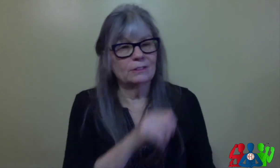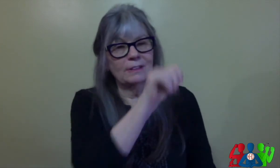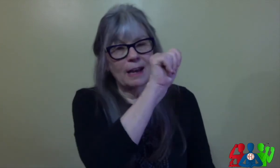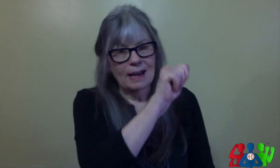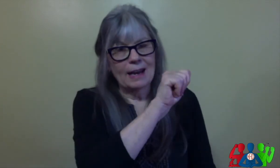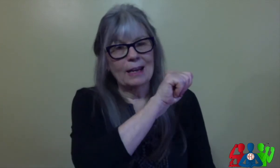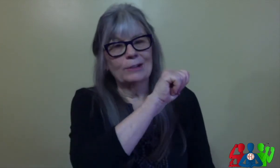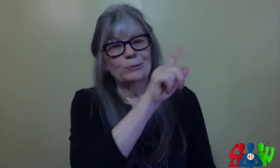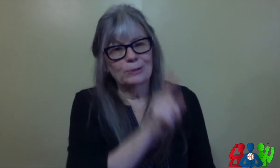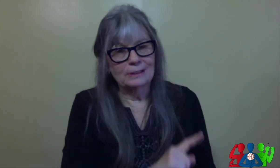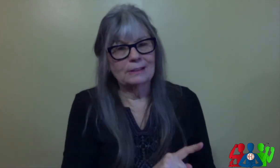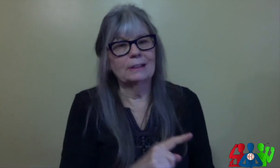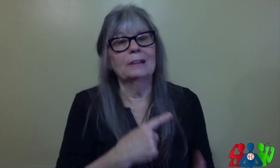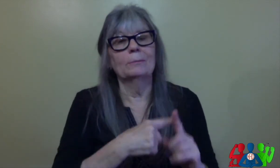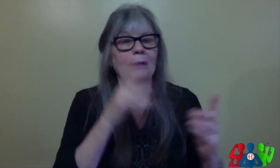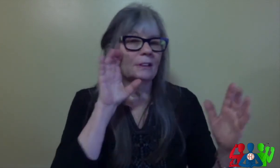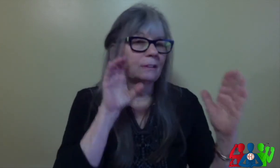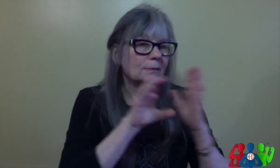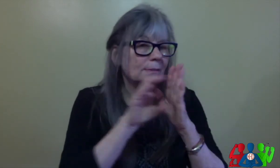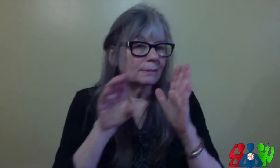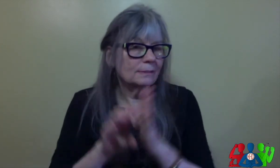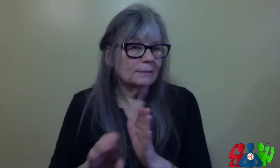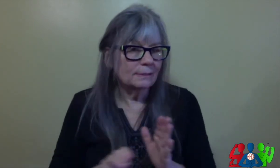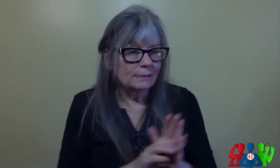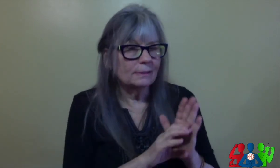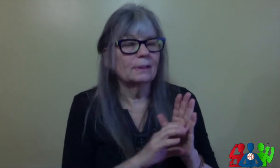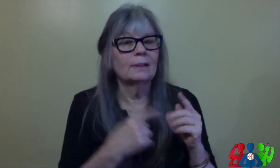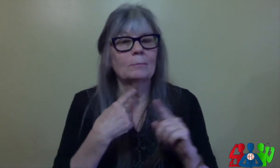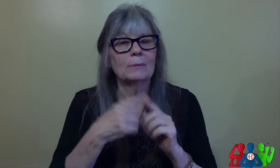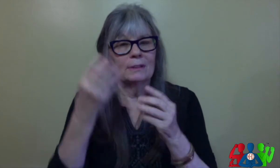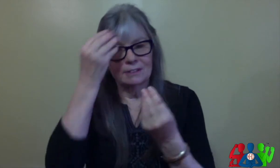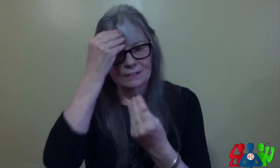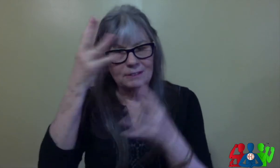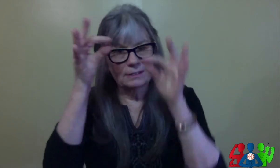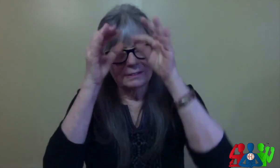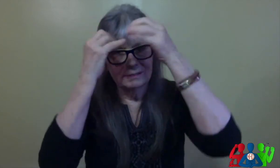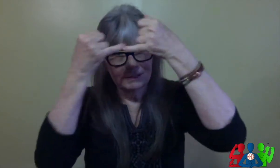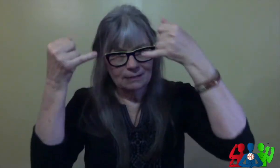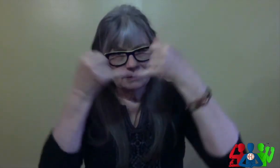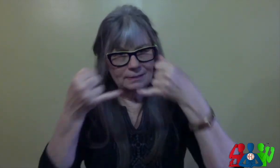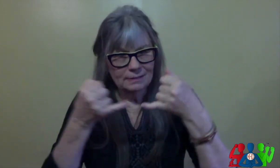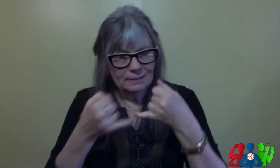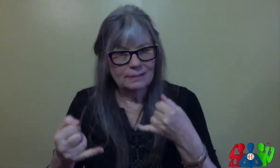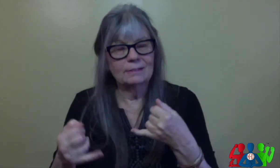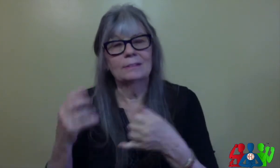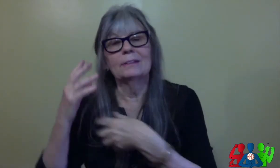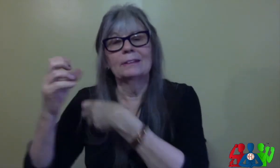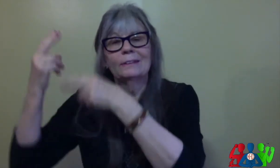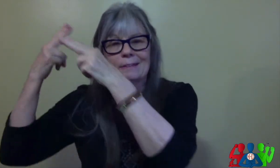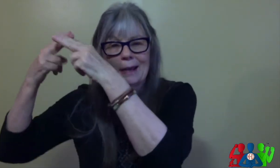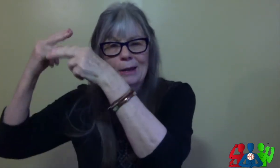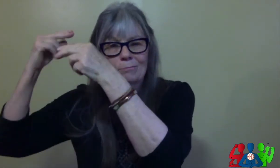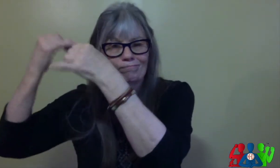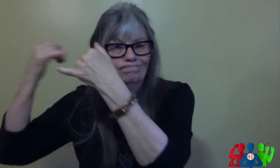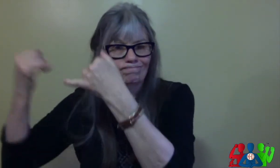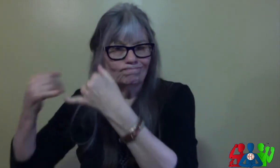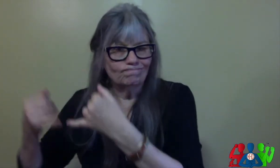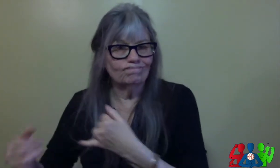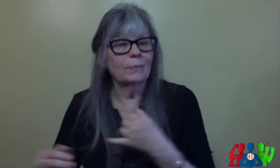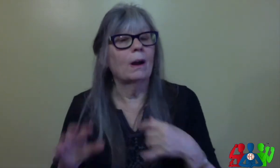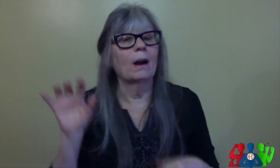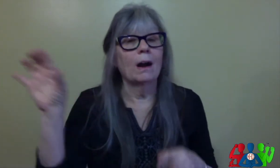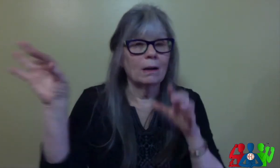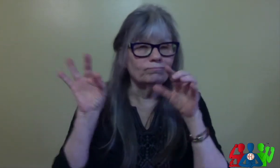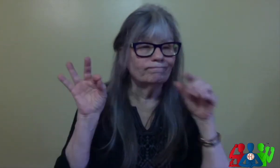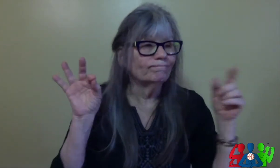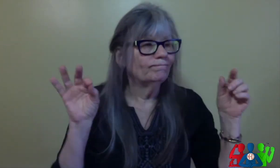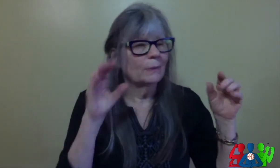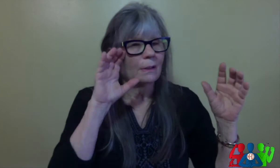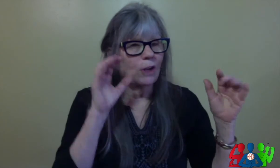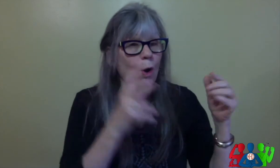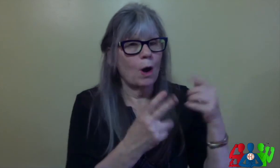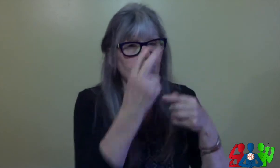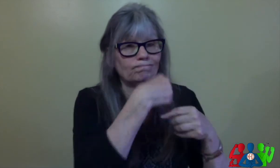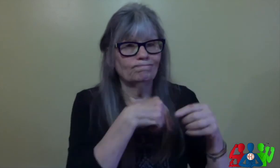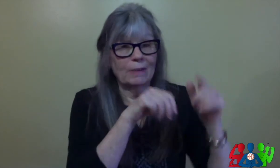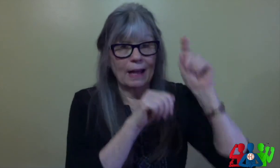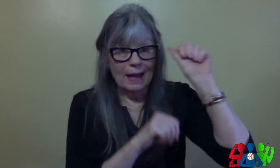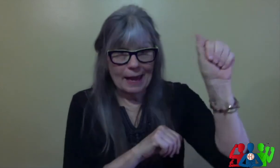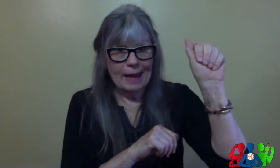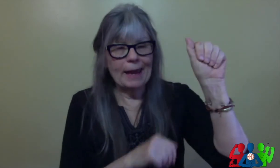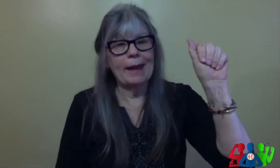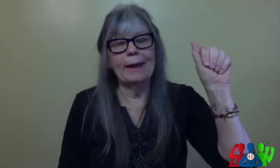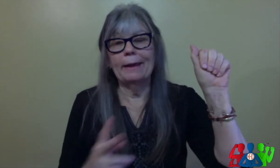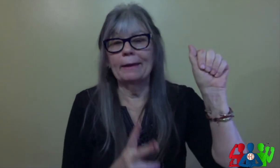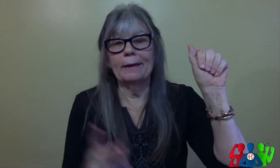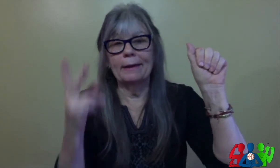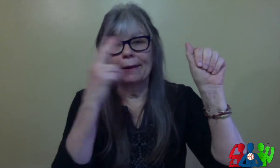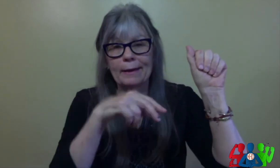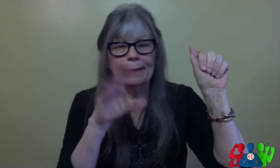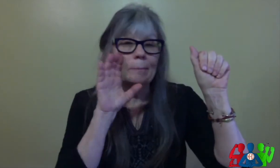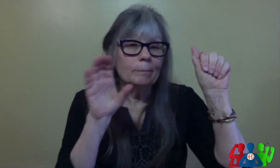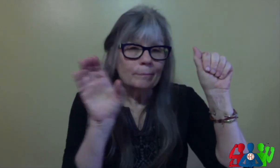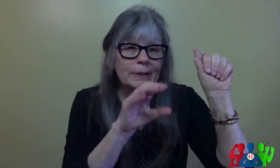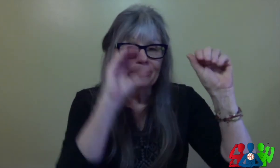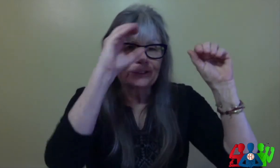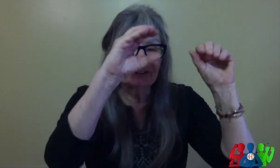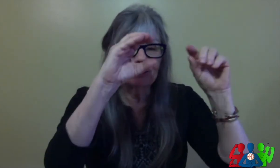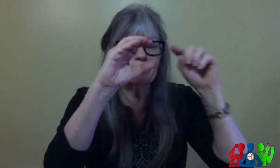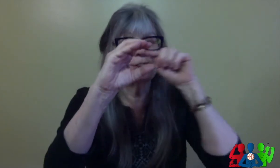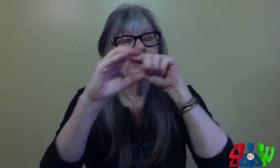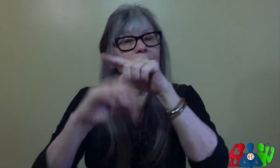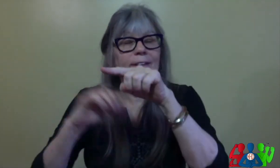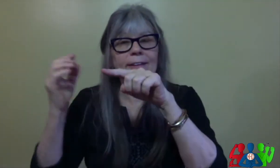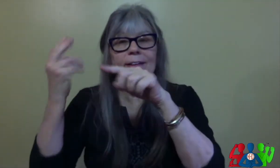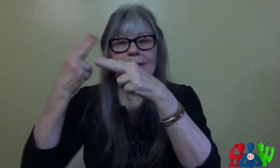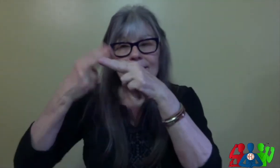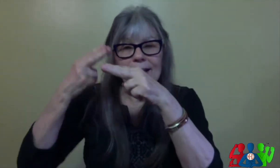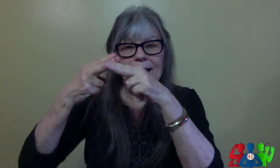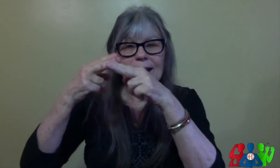a book, copy some pages, A to Z with the pictures and the names, and then match them up, the